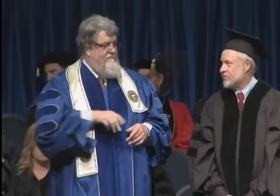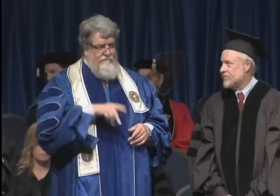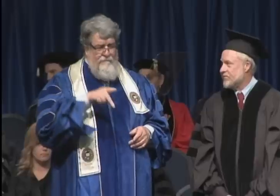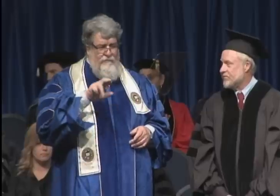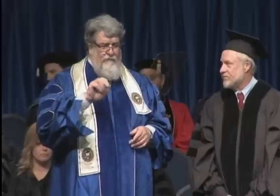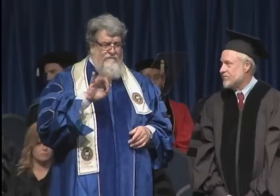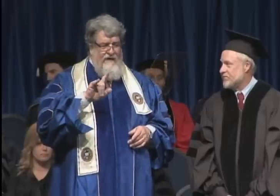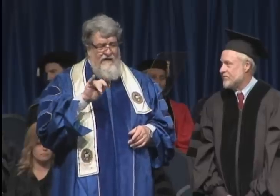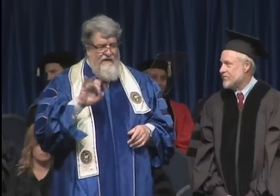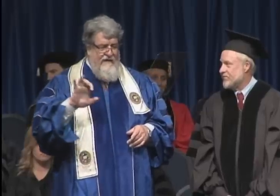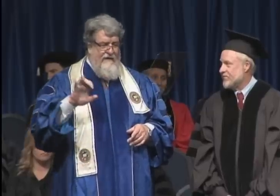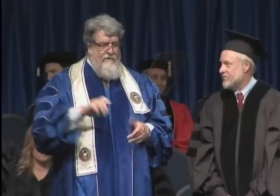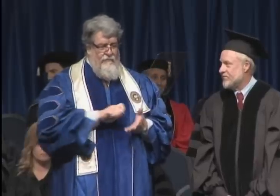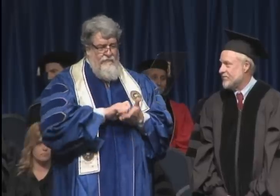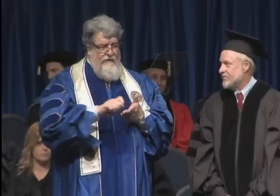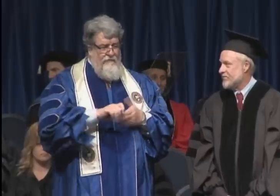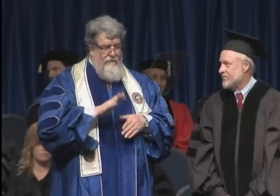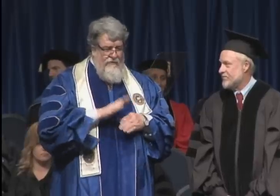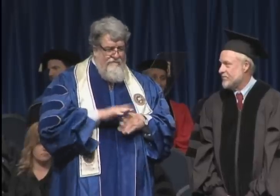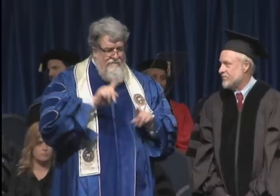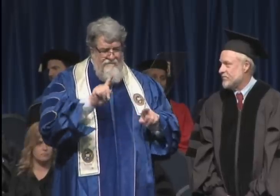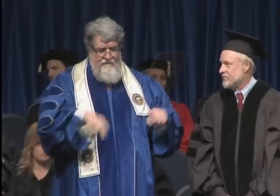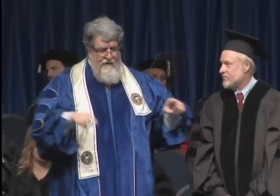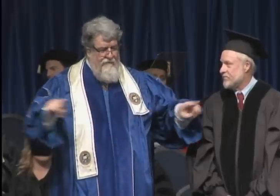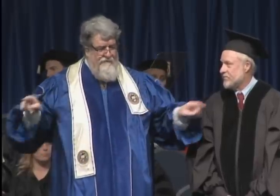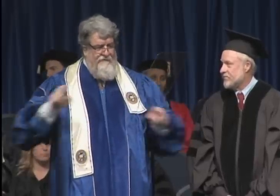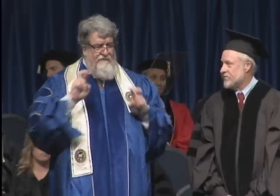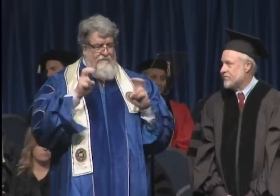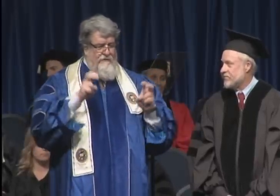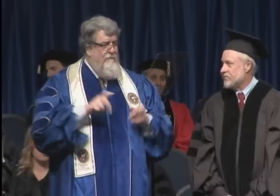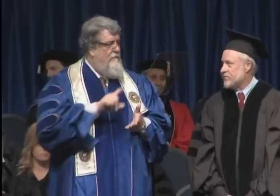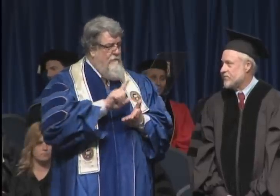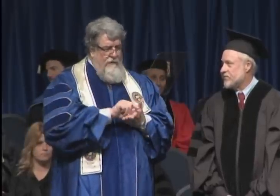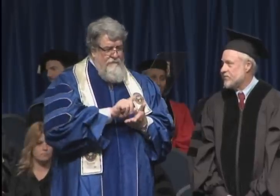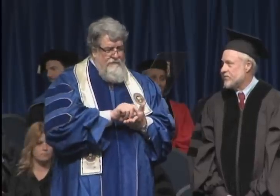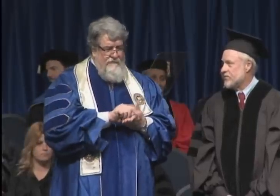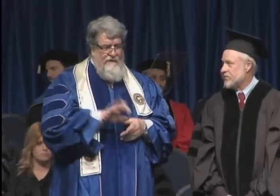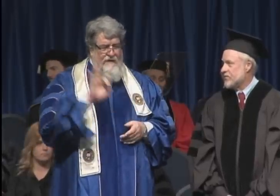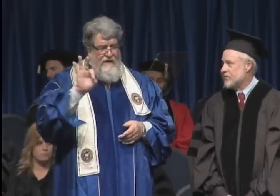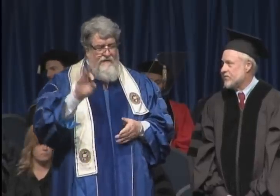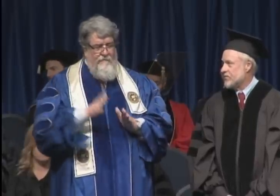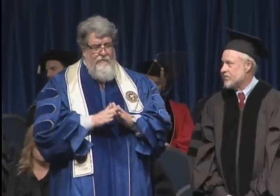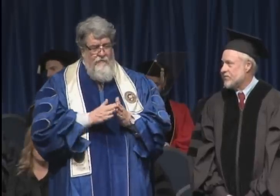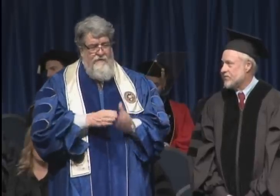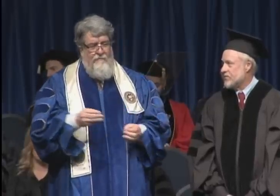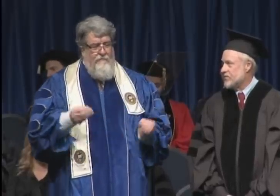on a wide variety of topics, publishing nine books